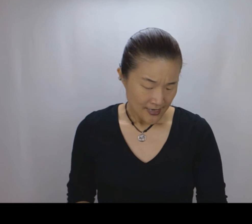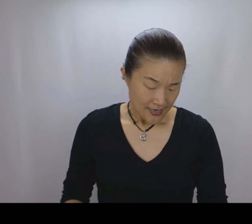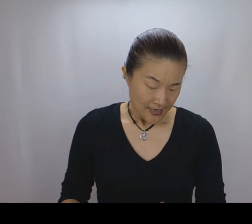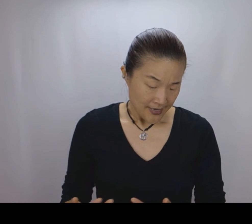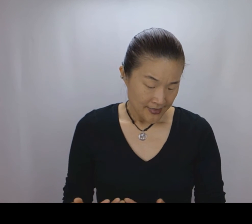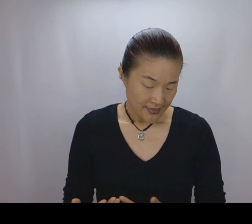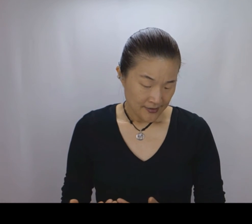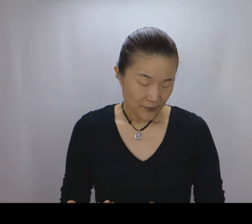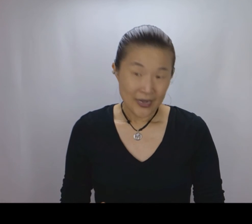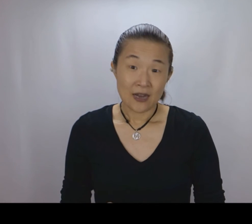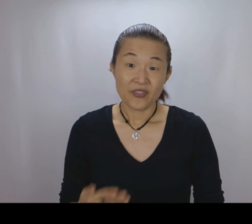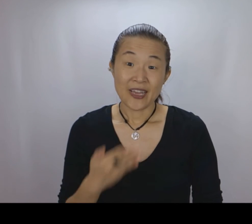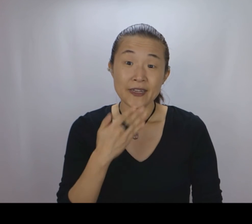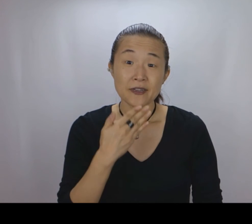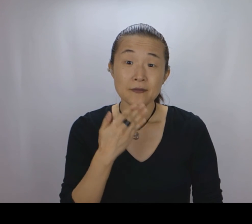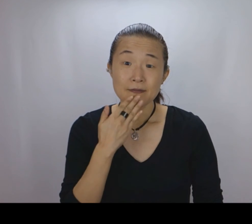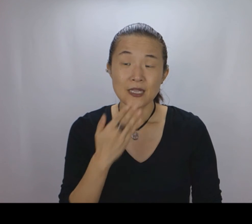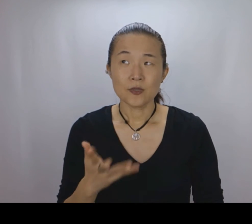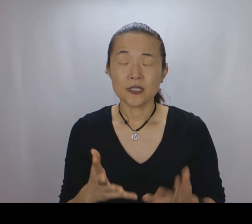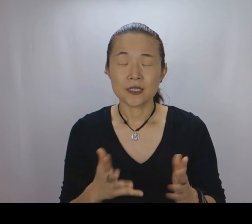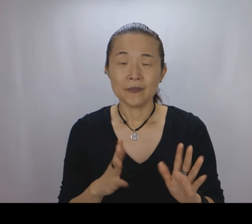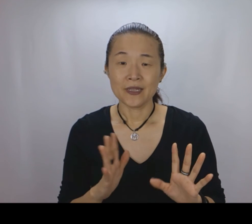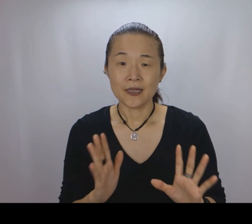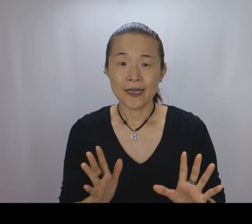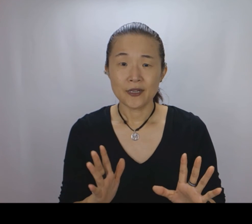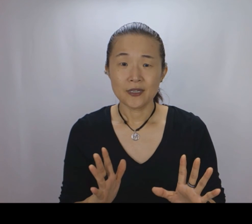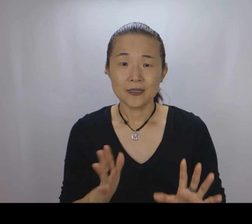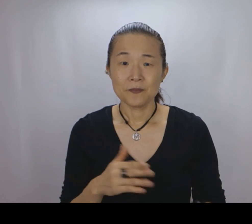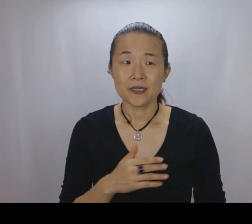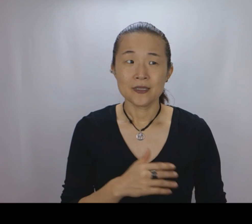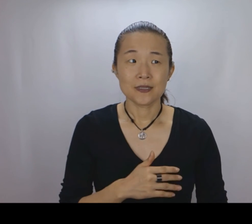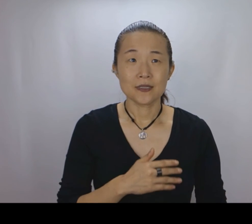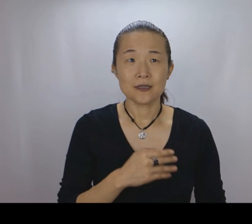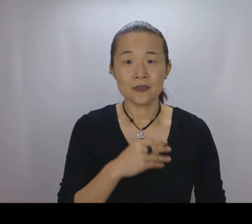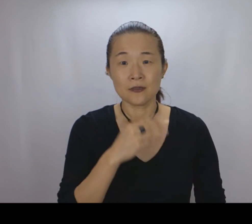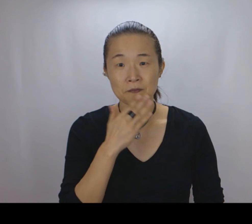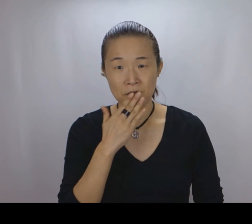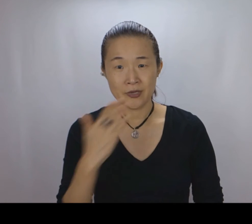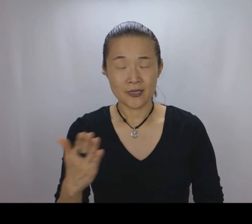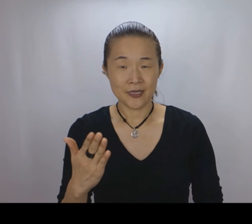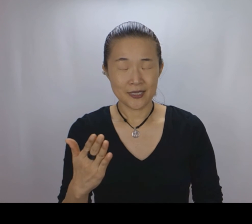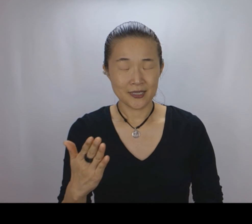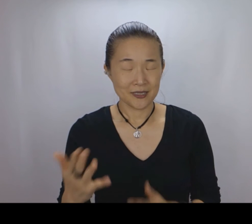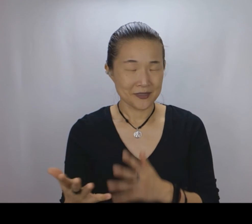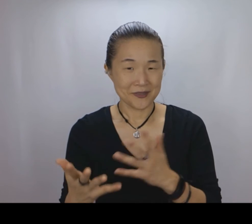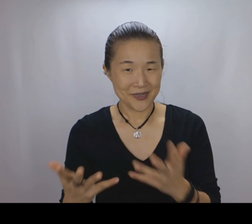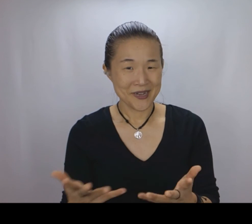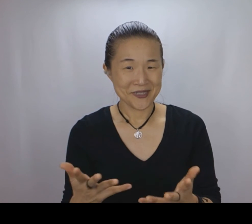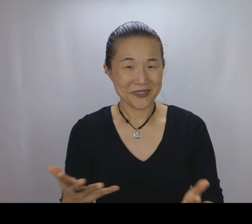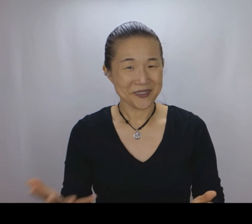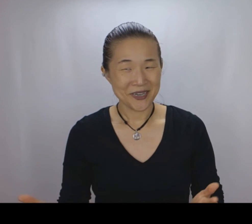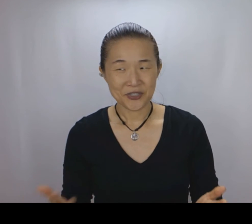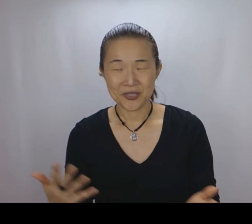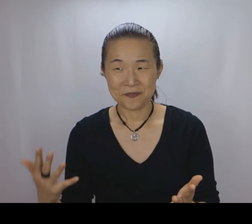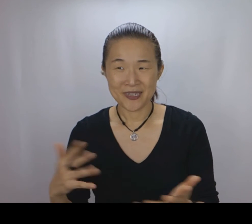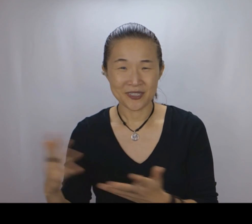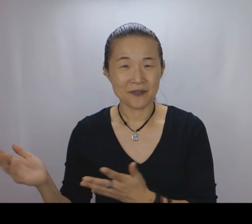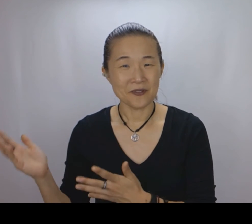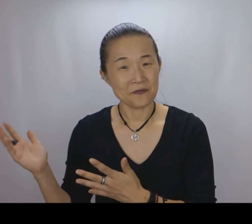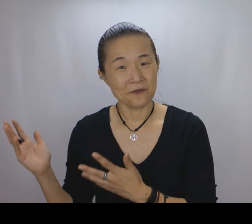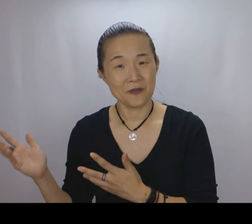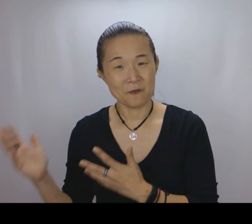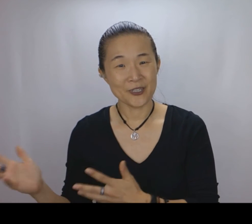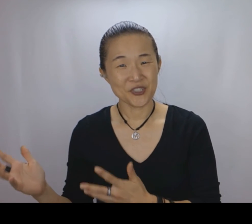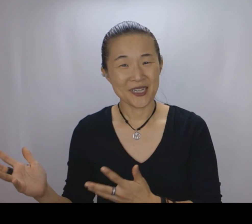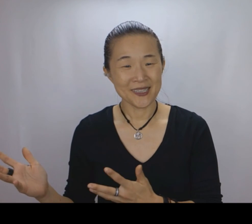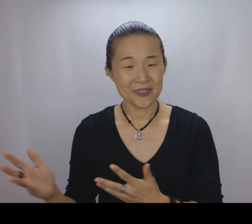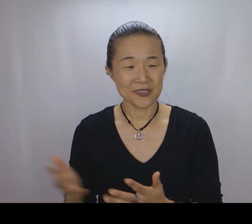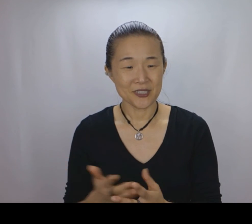And then we have thank you which is going to be like good but it's you're blowing a kiss because ASL is actually based off of French sign language